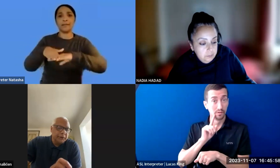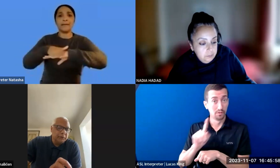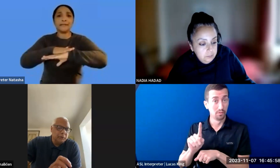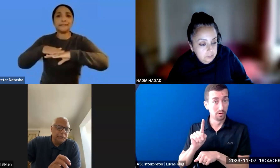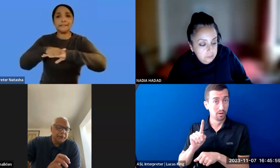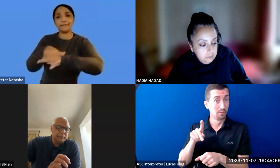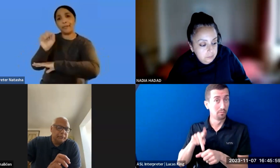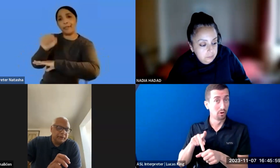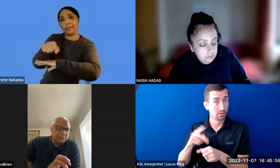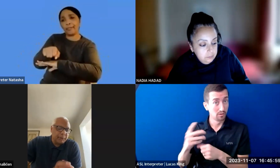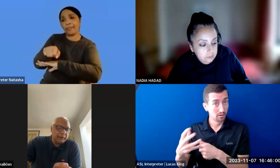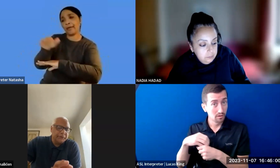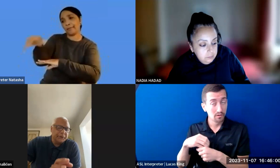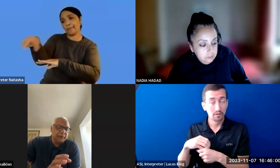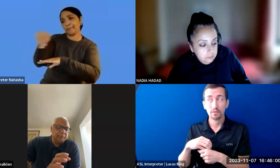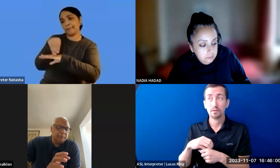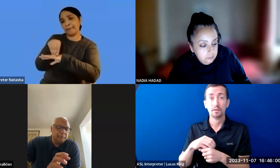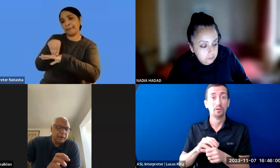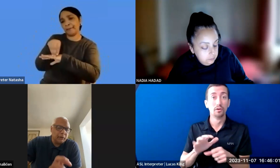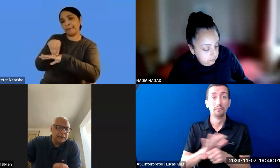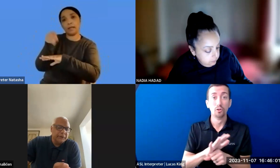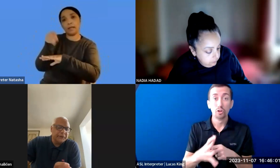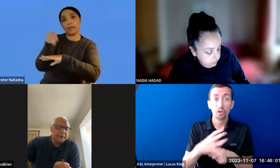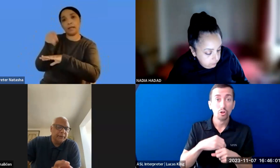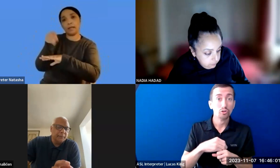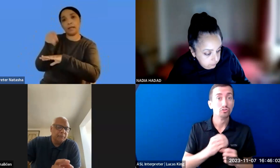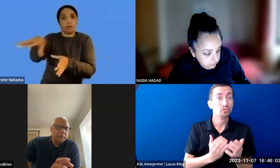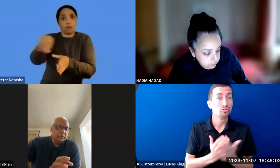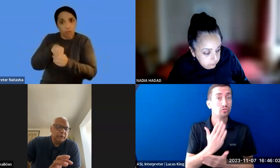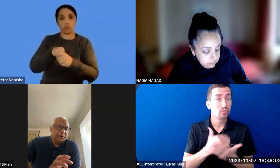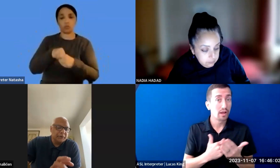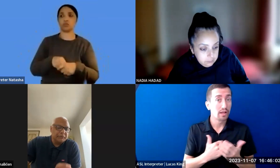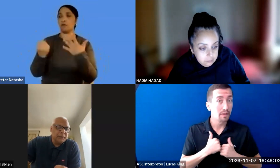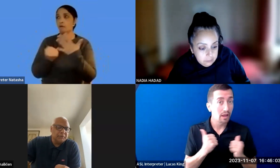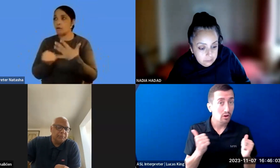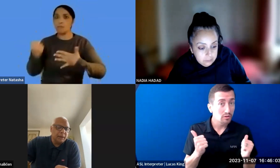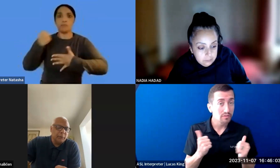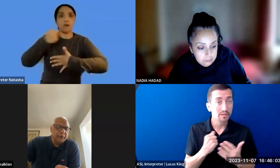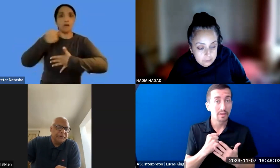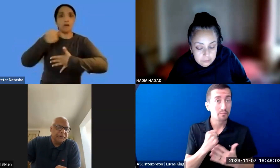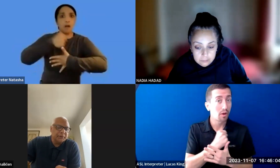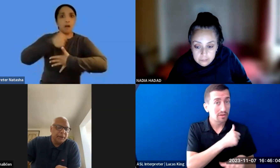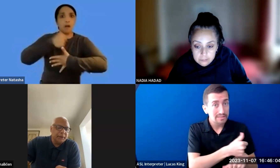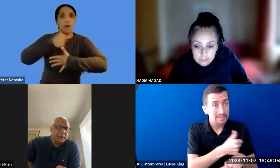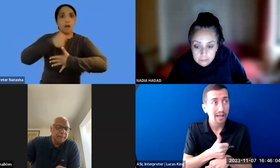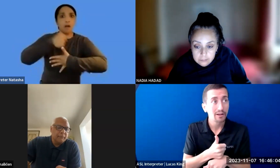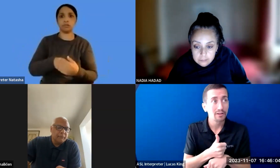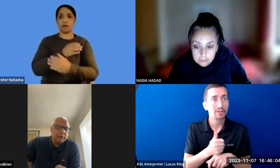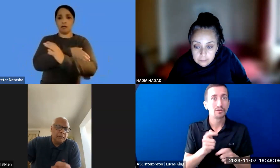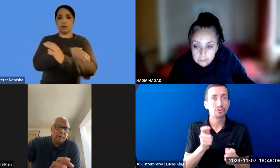full inclusion, transparency, priority setting, shifting of power and decision-making